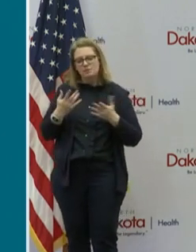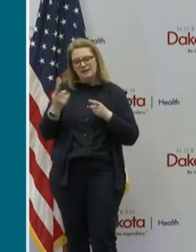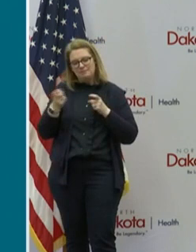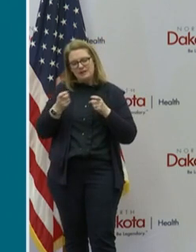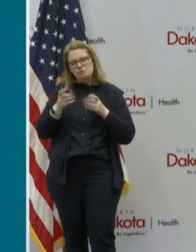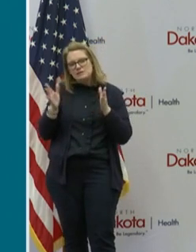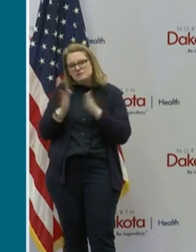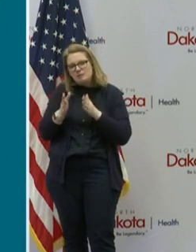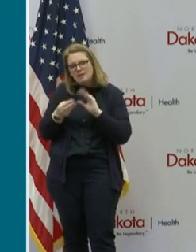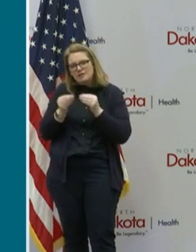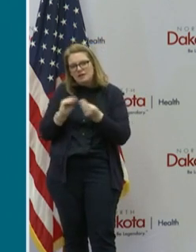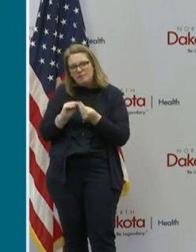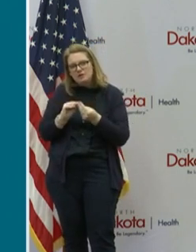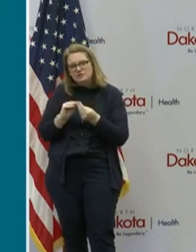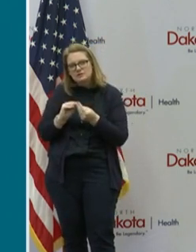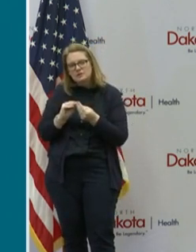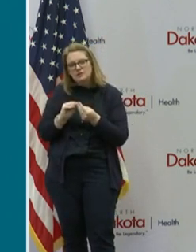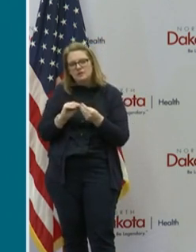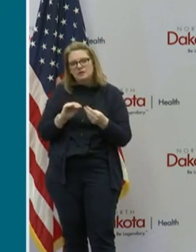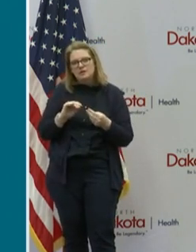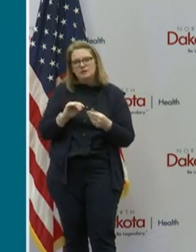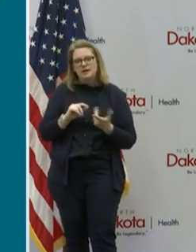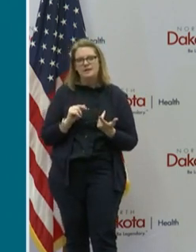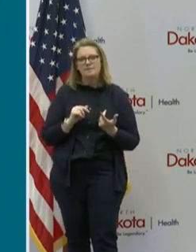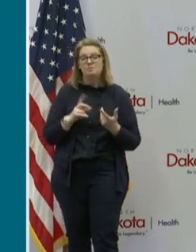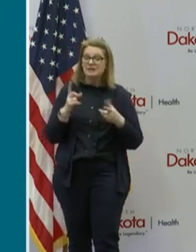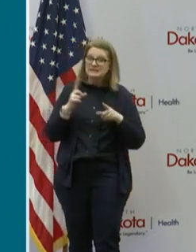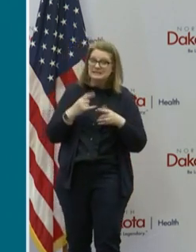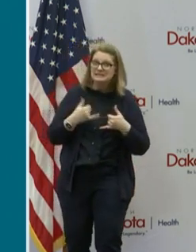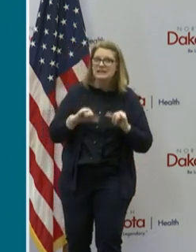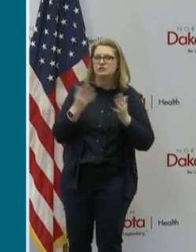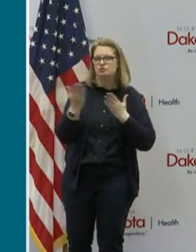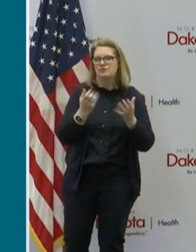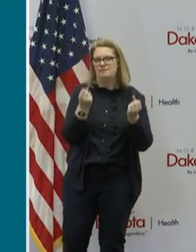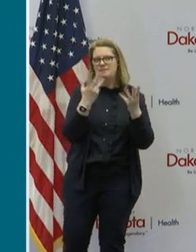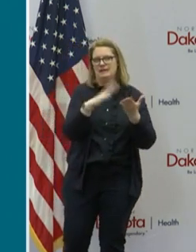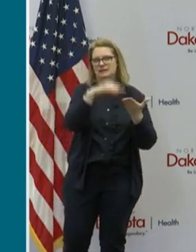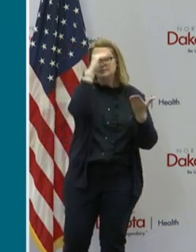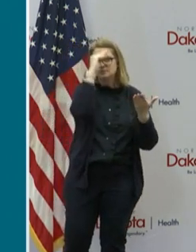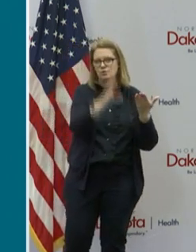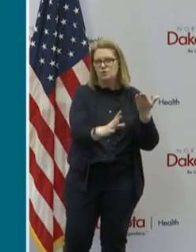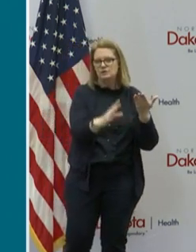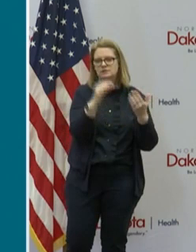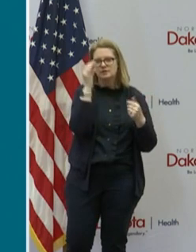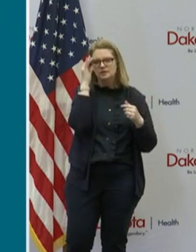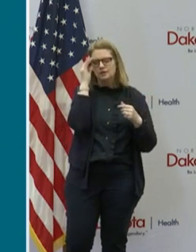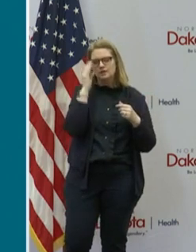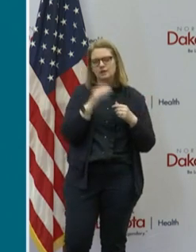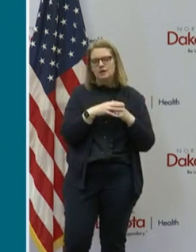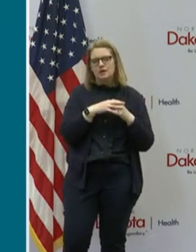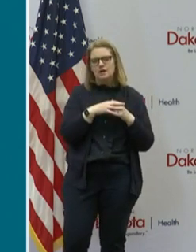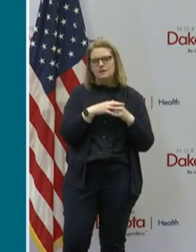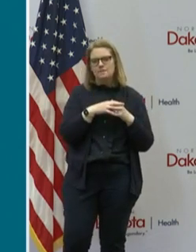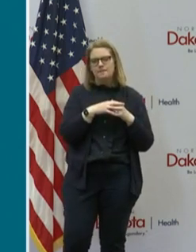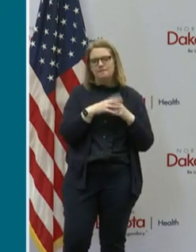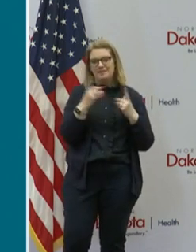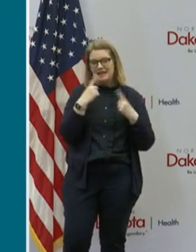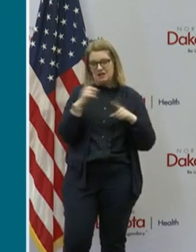NORMAL CAPACITY SO, AGAIN, THIS WILL GIVE US AN OPPORTUNITY TO LEARN HOW THE MANAGE AND OPEN WITH SMALLER NUMBERS BUT REALLY